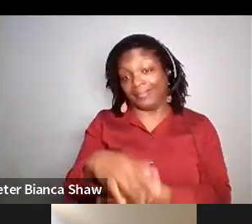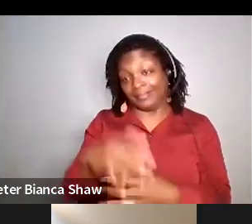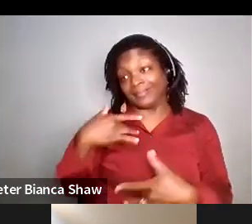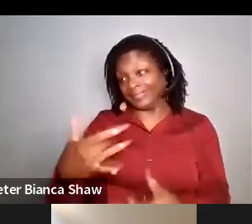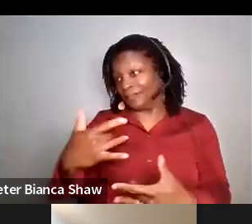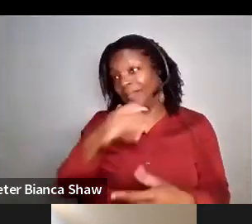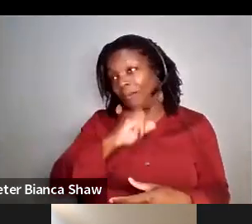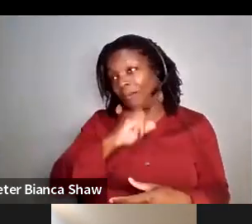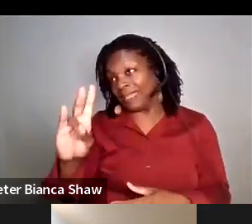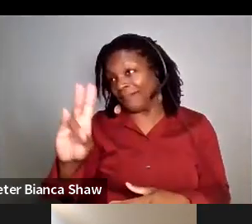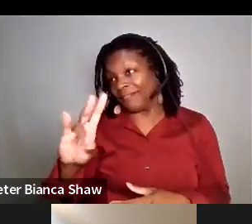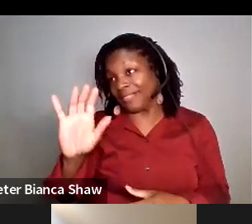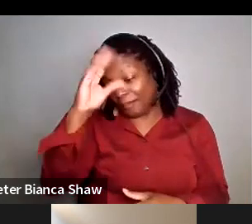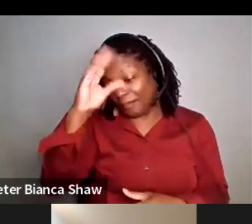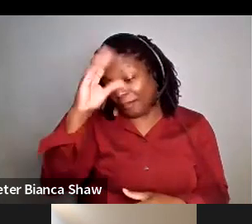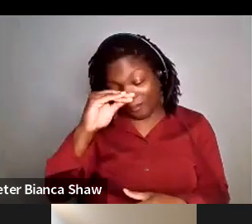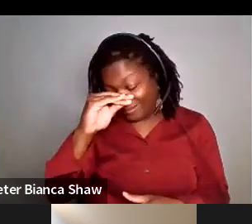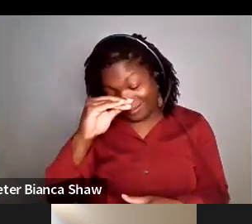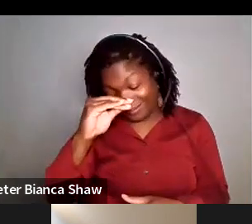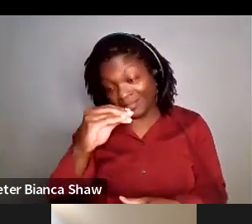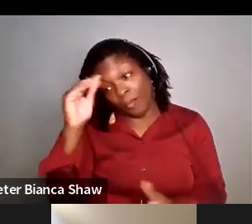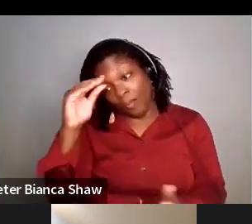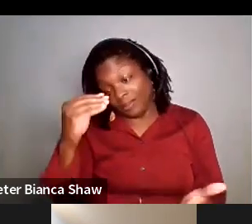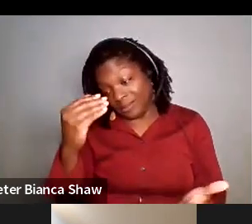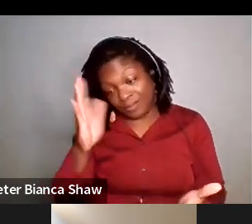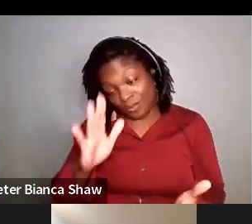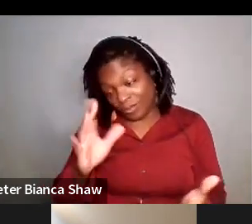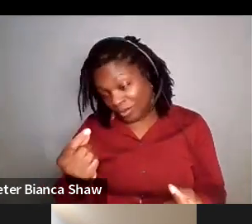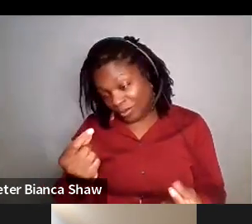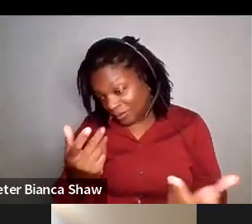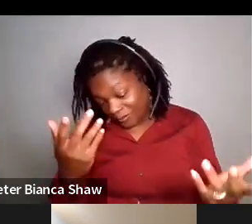That's just boys being boys, because I can tell you that Spencer is the same way.